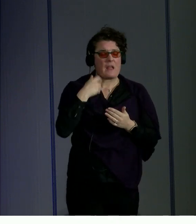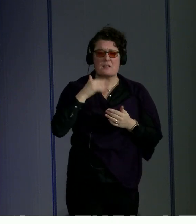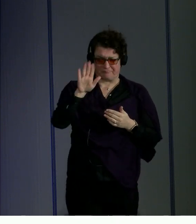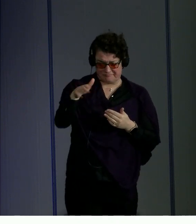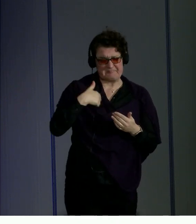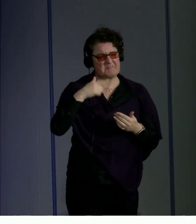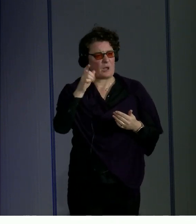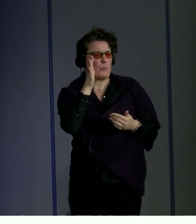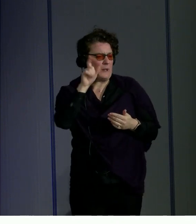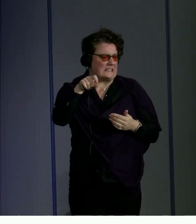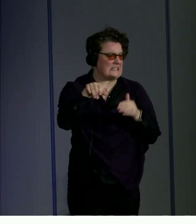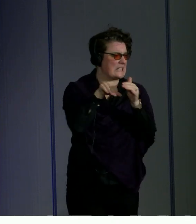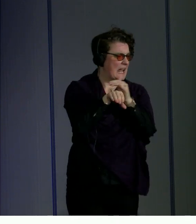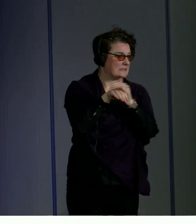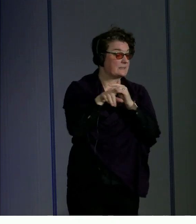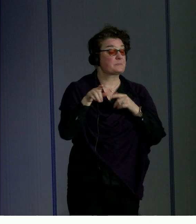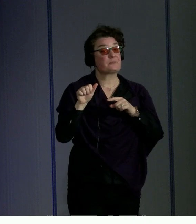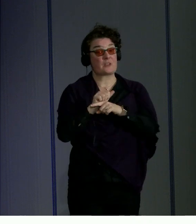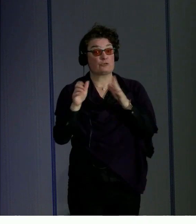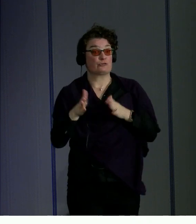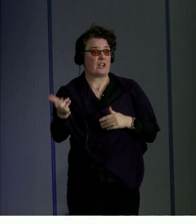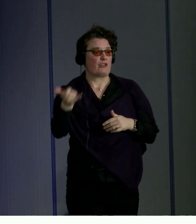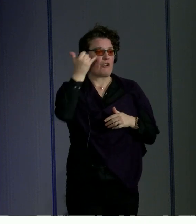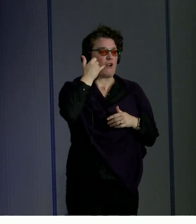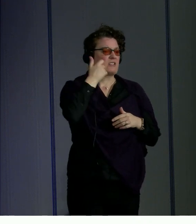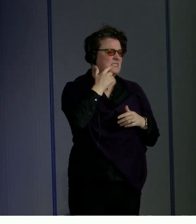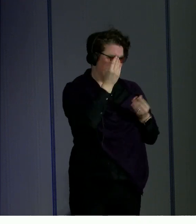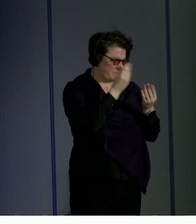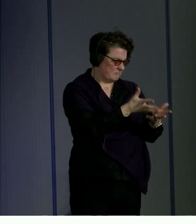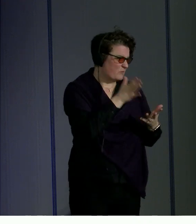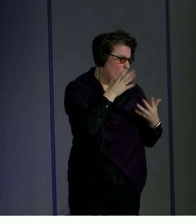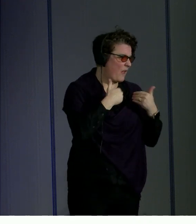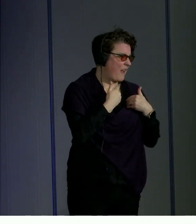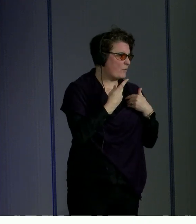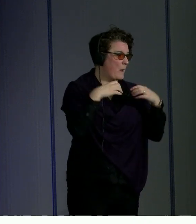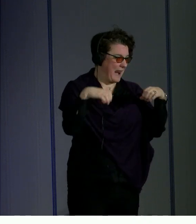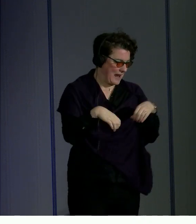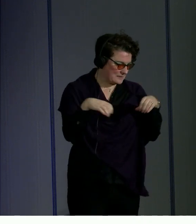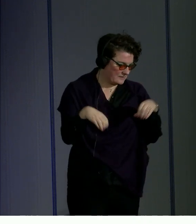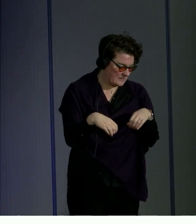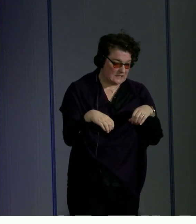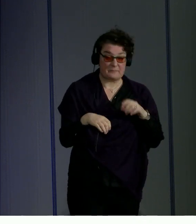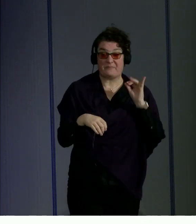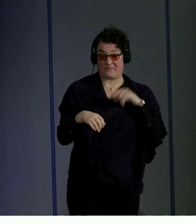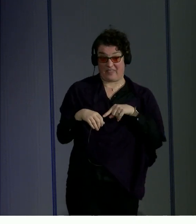The trainer called me and said there would be an activity. The activity would include